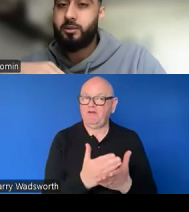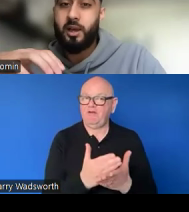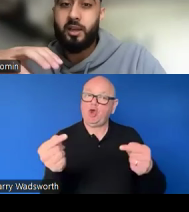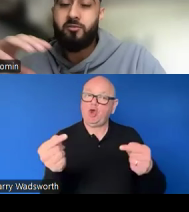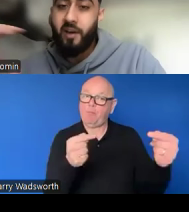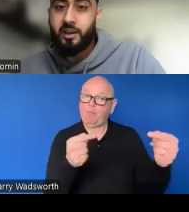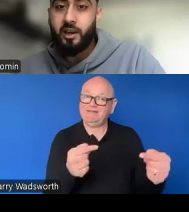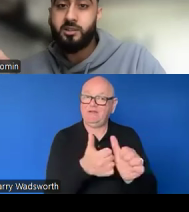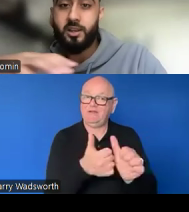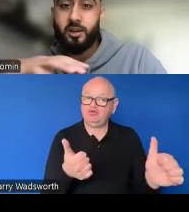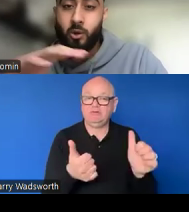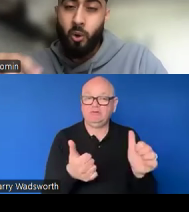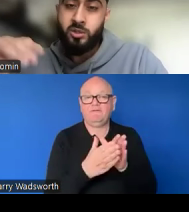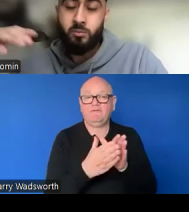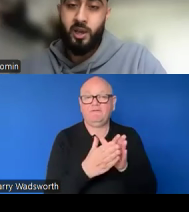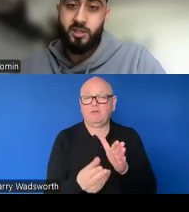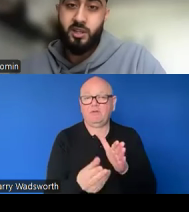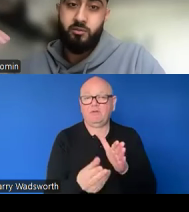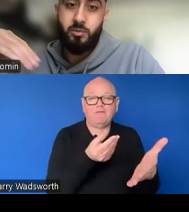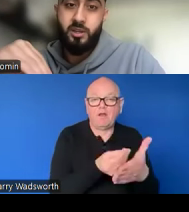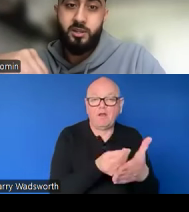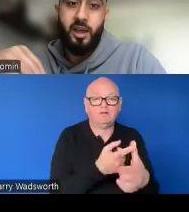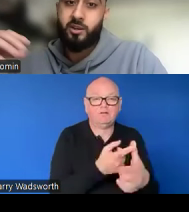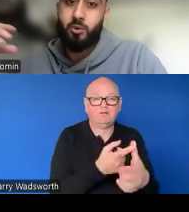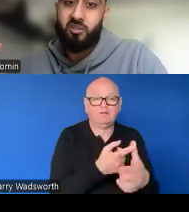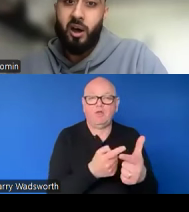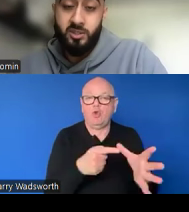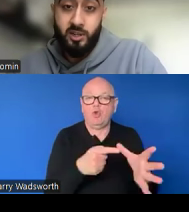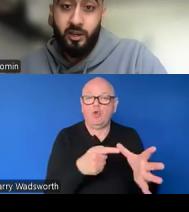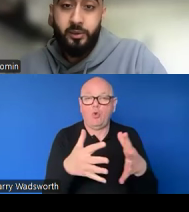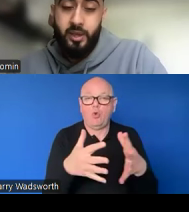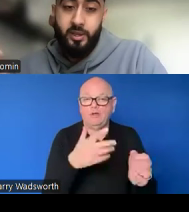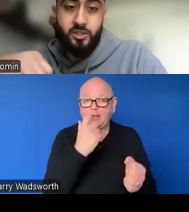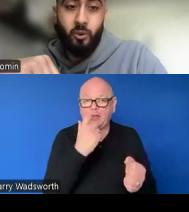like finance and law, sometimes it can even be £10 to £12 a click.